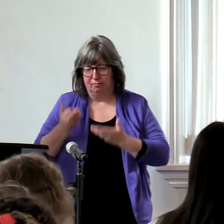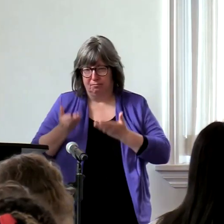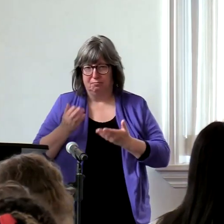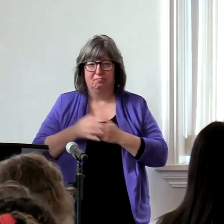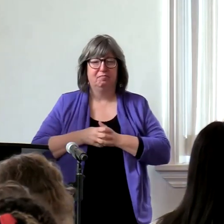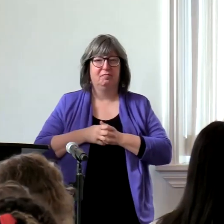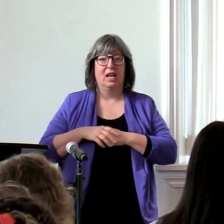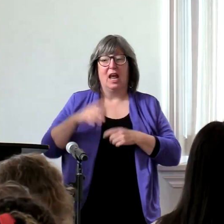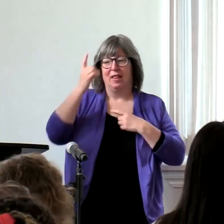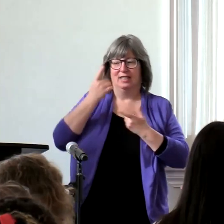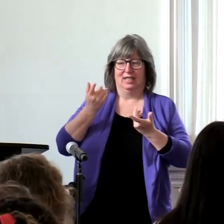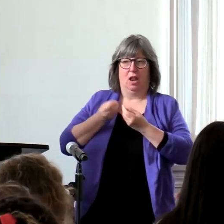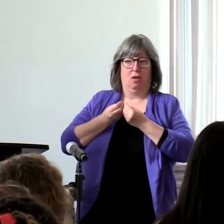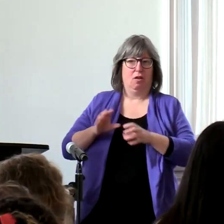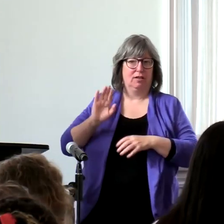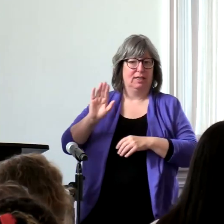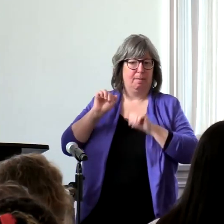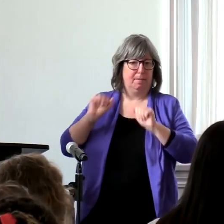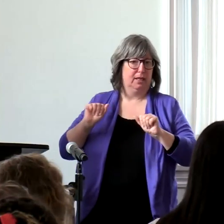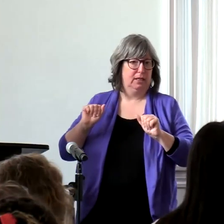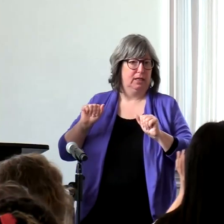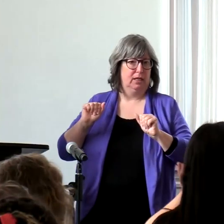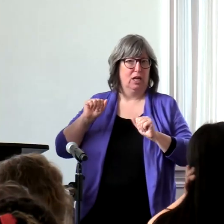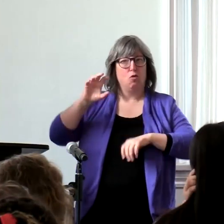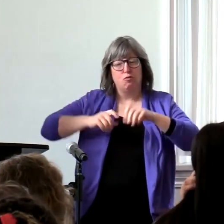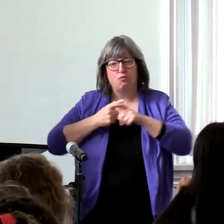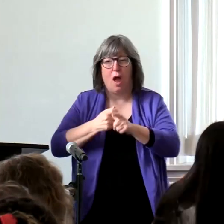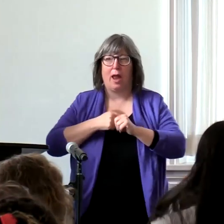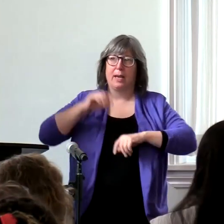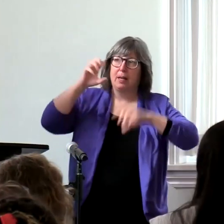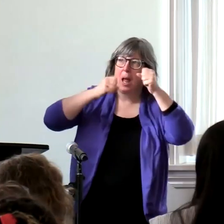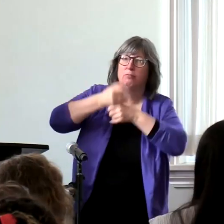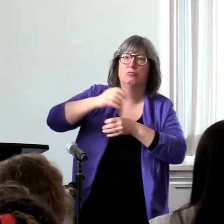The disease stripped him of his ability to run, climb trees, bathe and write